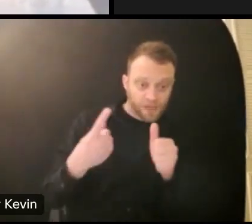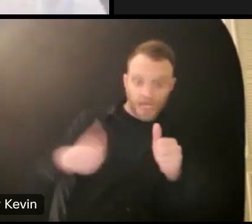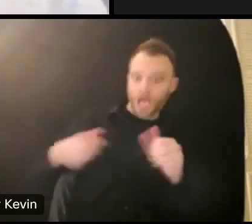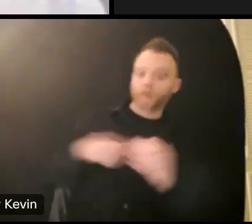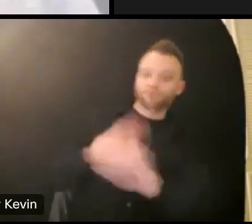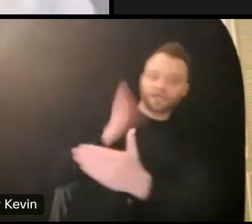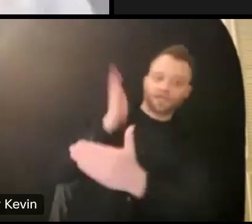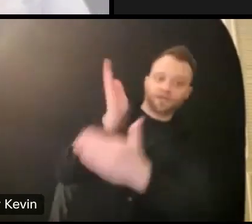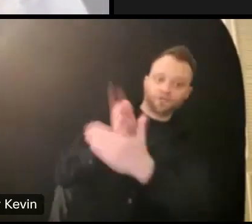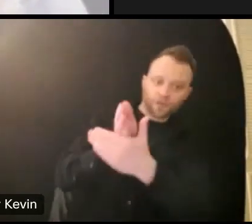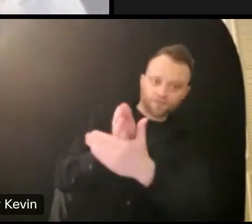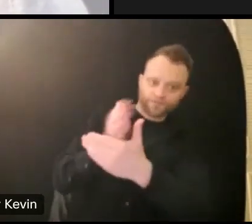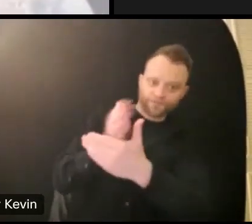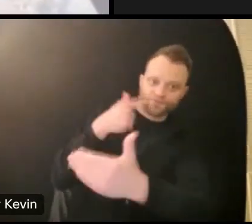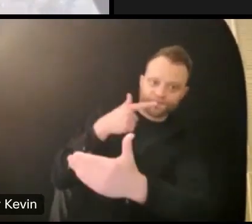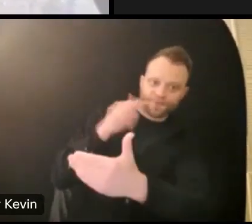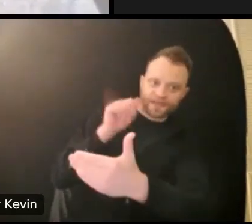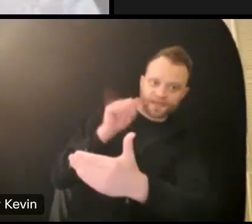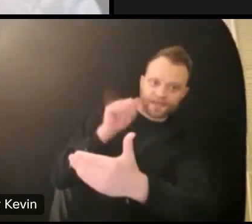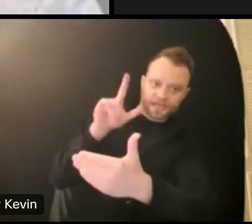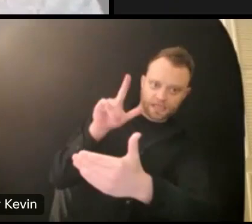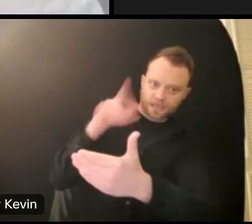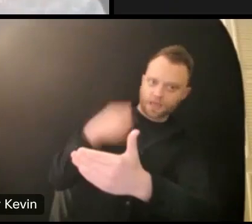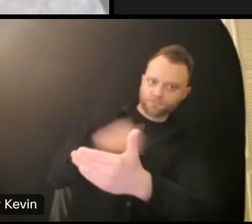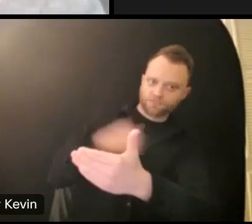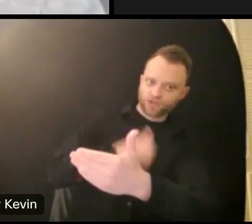y'all. I think I will go back to what Commissioner-elect Crawford said.